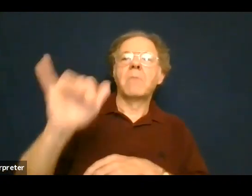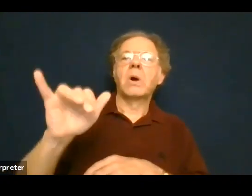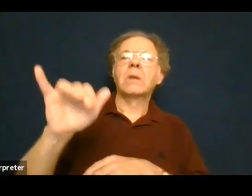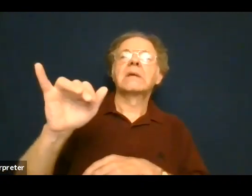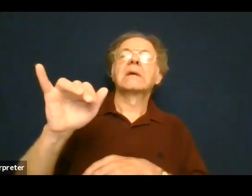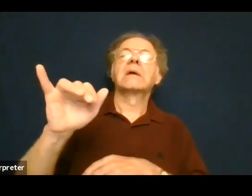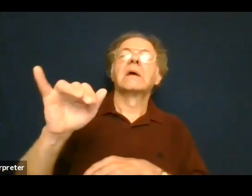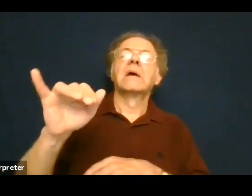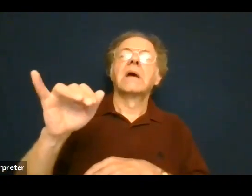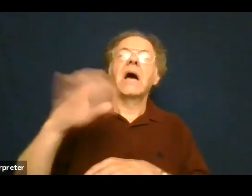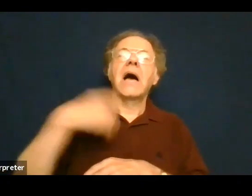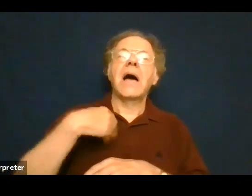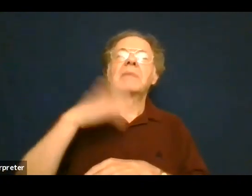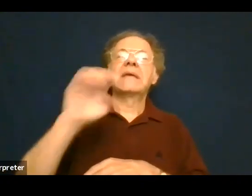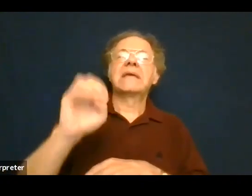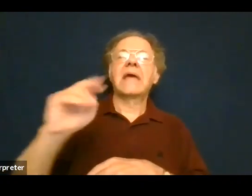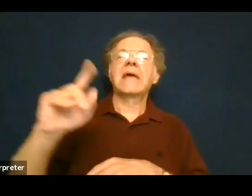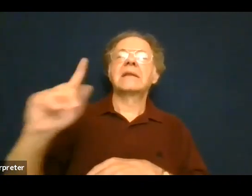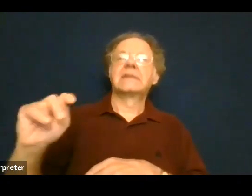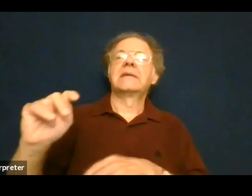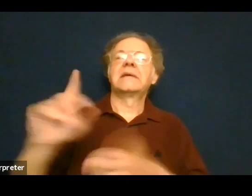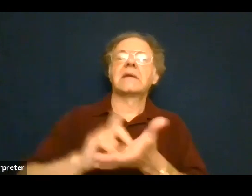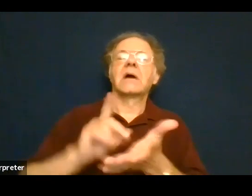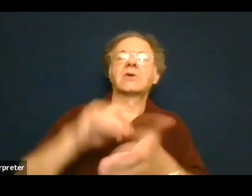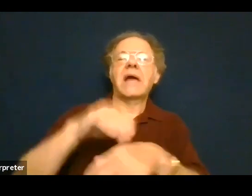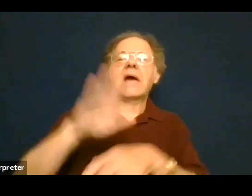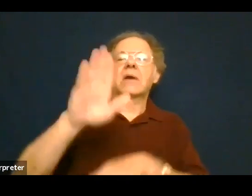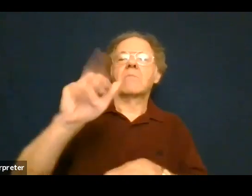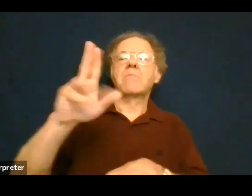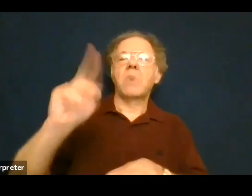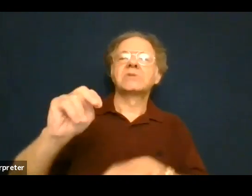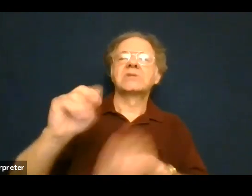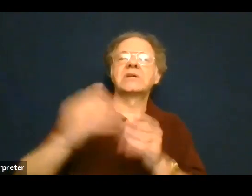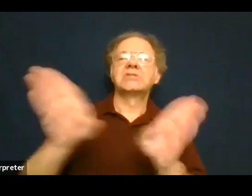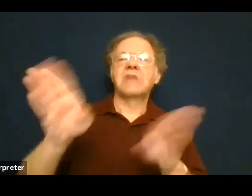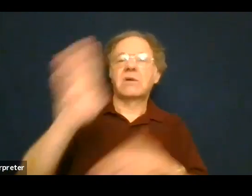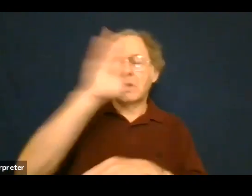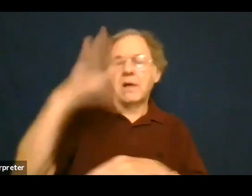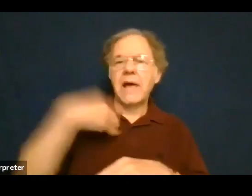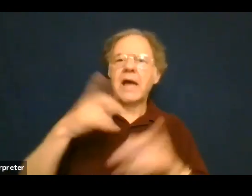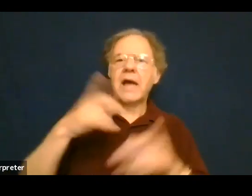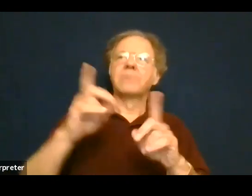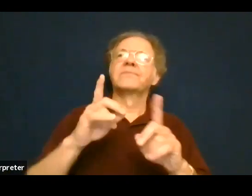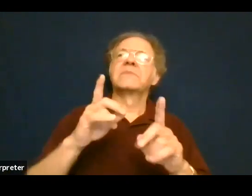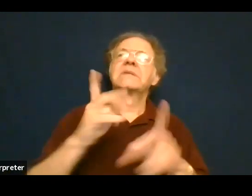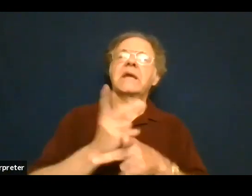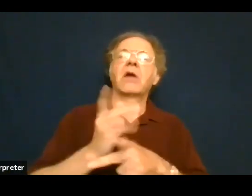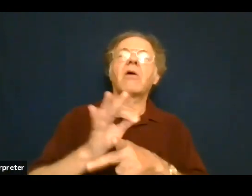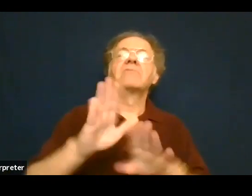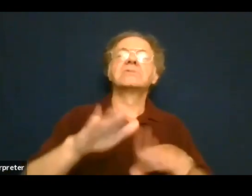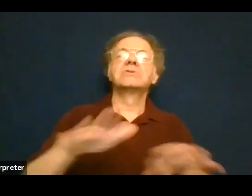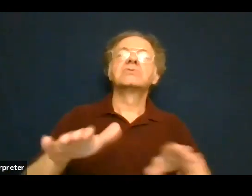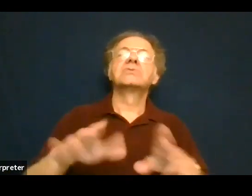at Boston Children's Hospital. I direct our hearing loss program, and I have the good fortune to work, also,